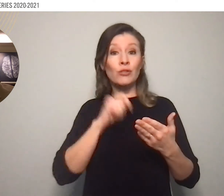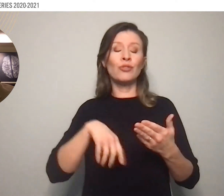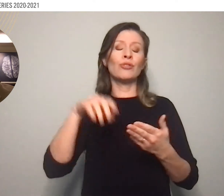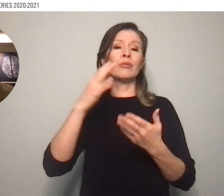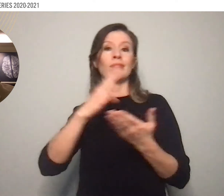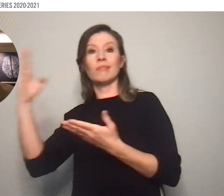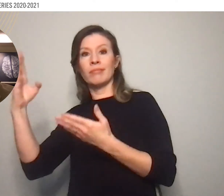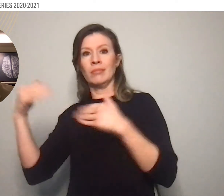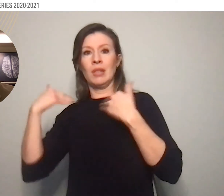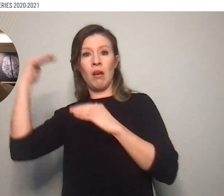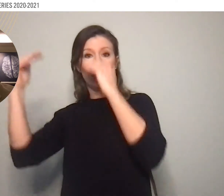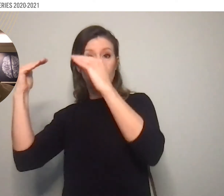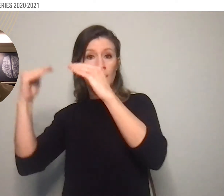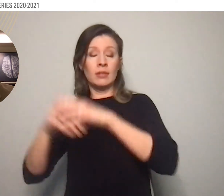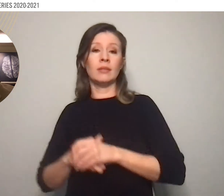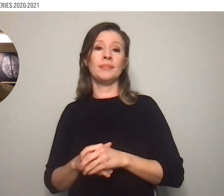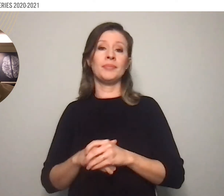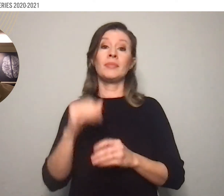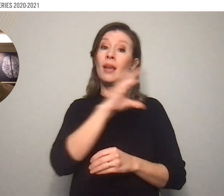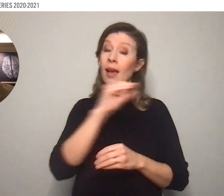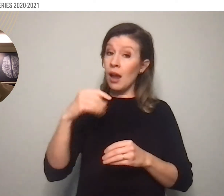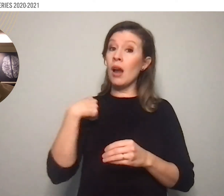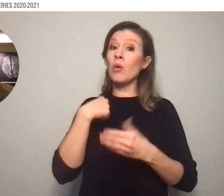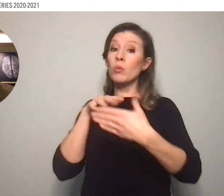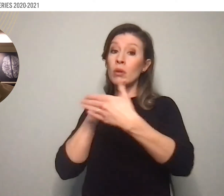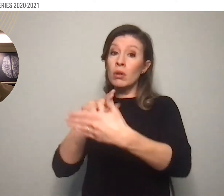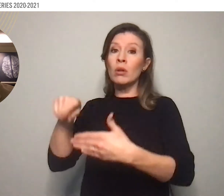young adulthood. We also examine atypical brain development to characterize